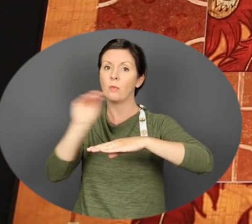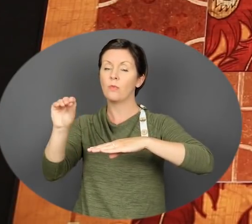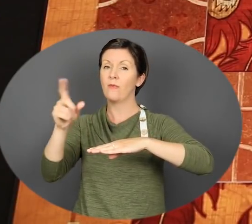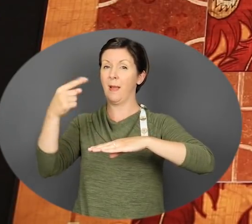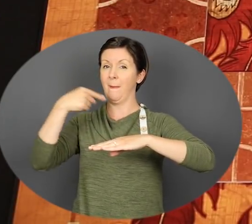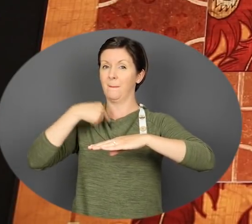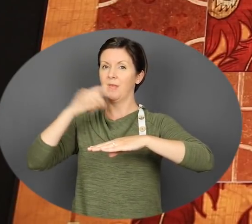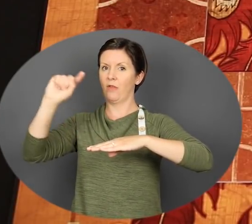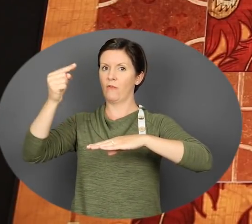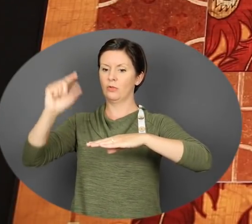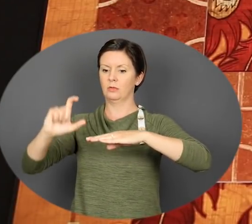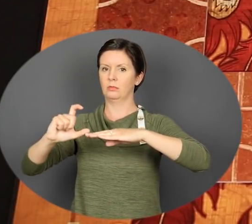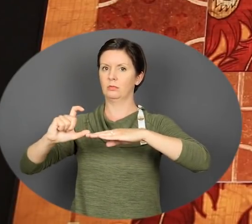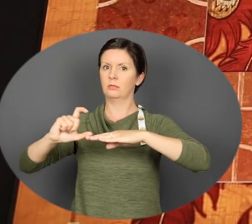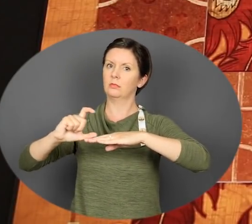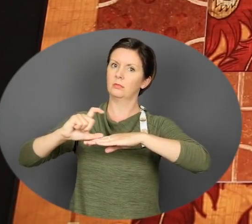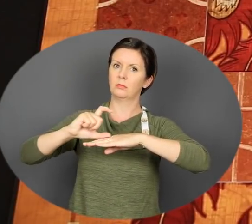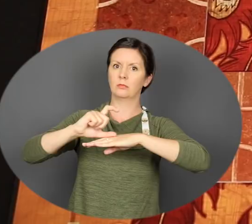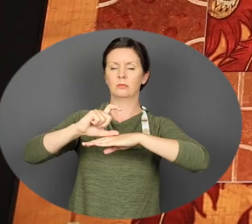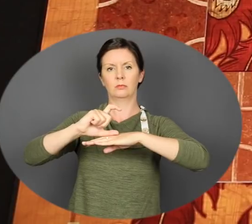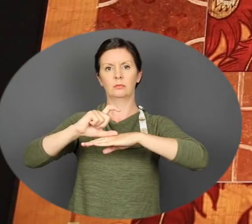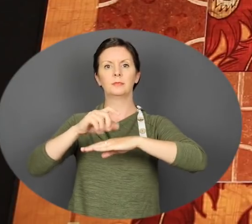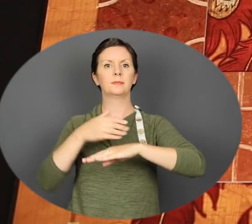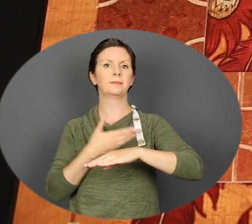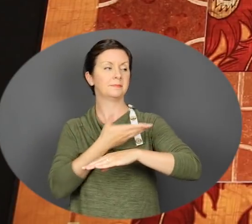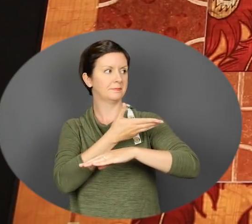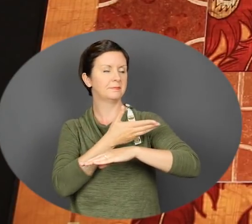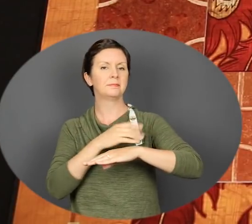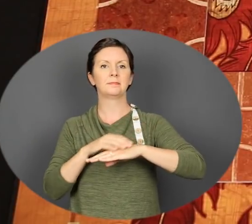marker first, so I’ll travel along the path, come to the end of the tile I placed, but